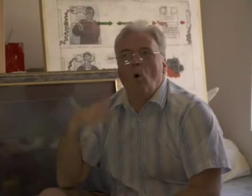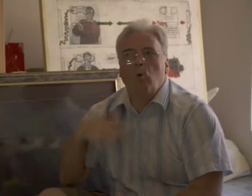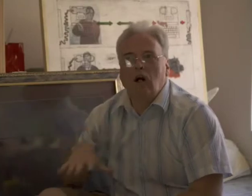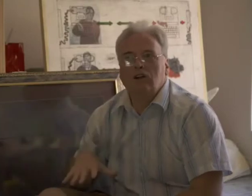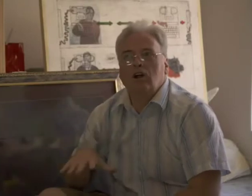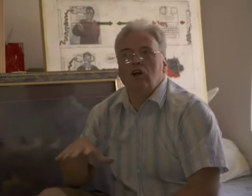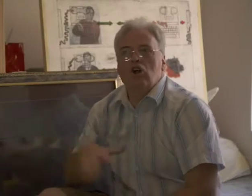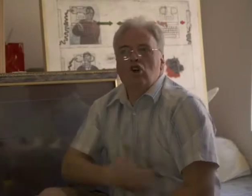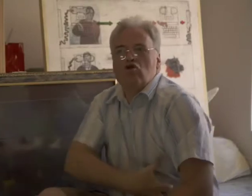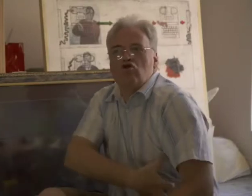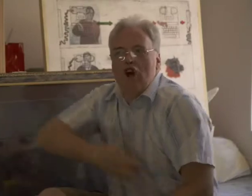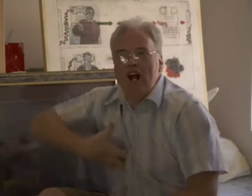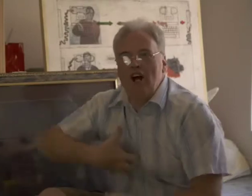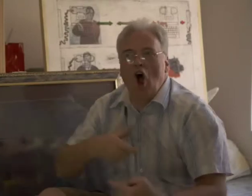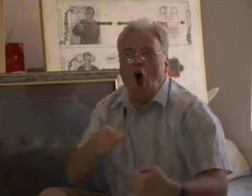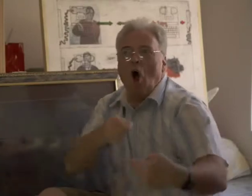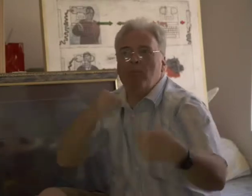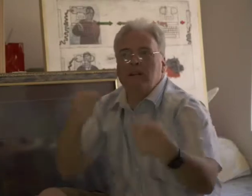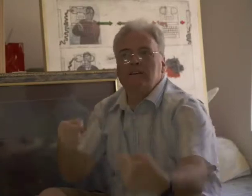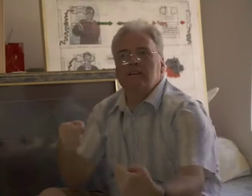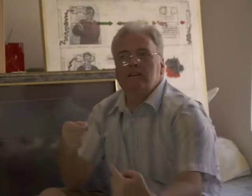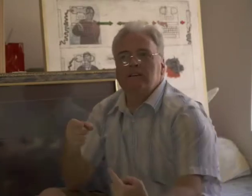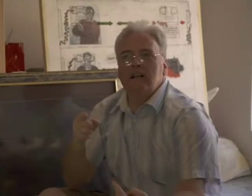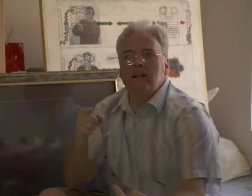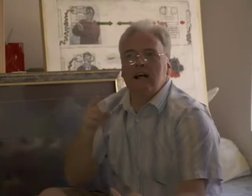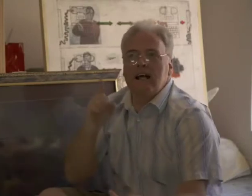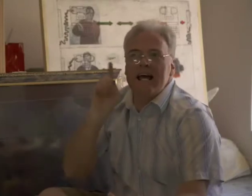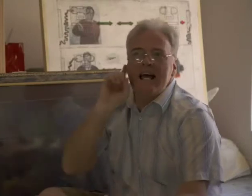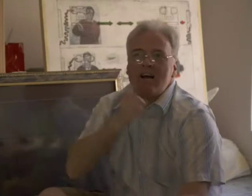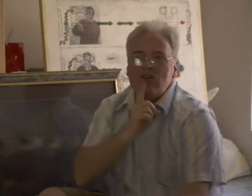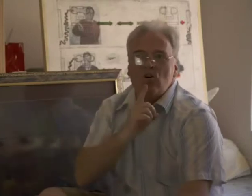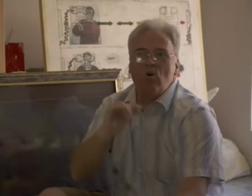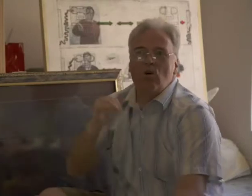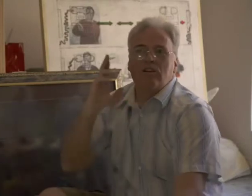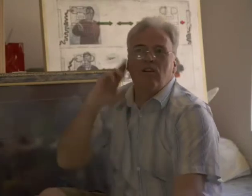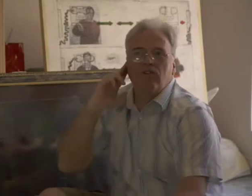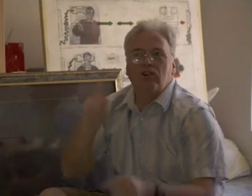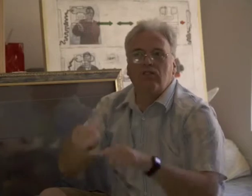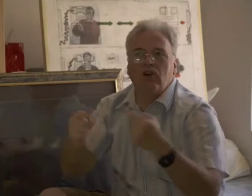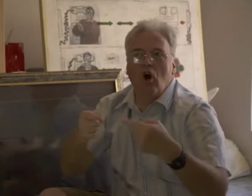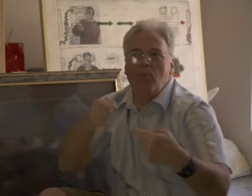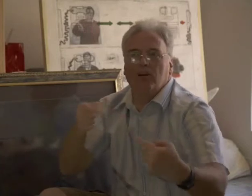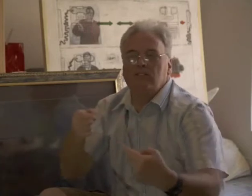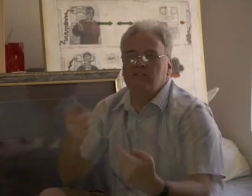"We want to challenge you, and we want you to change. "You need to become like us."